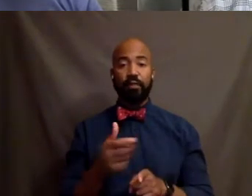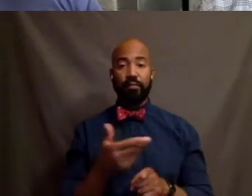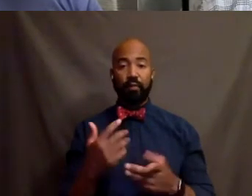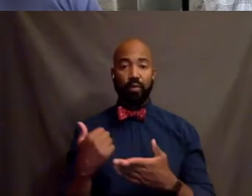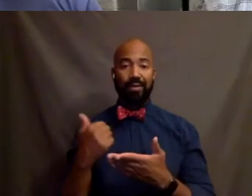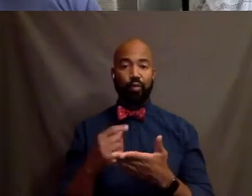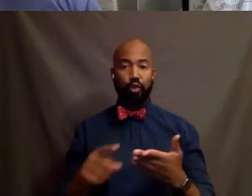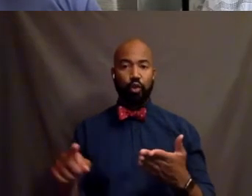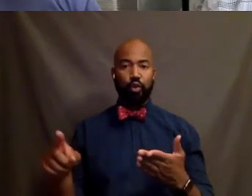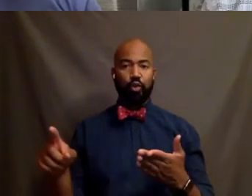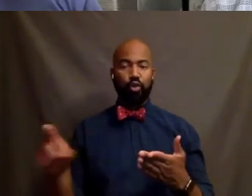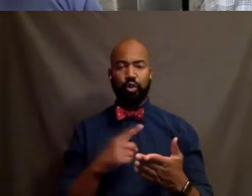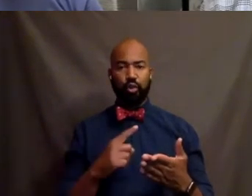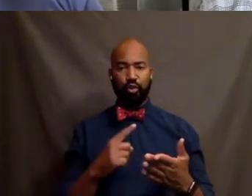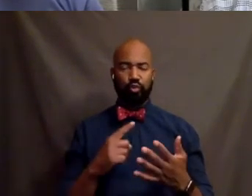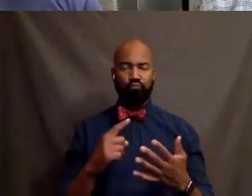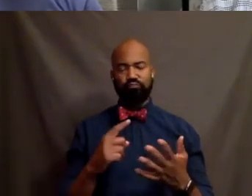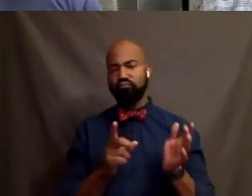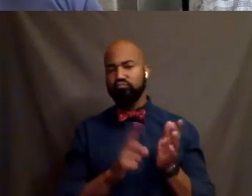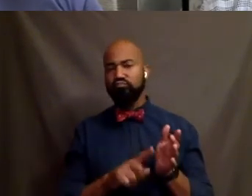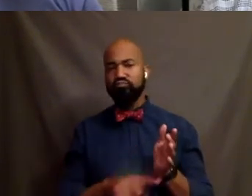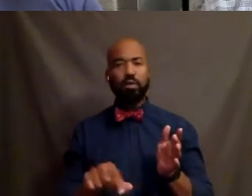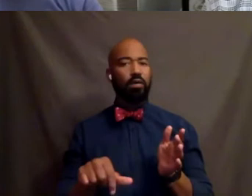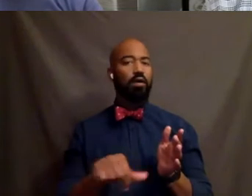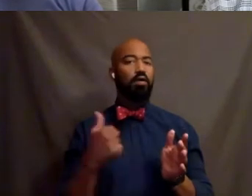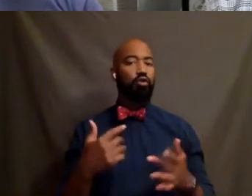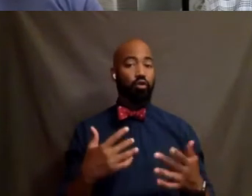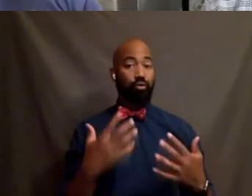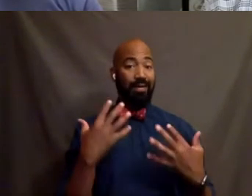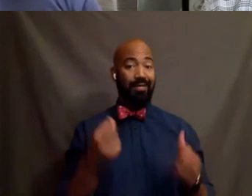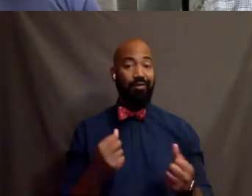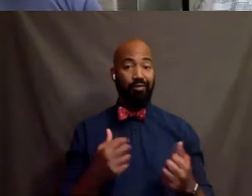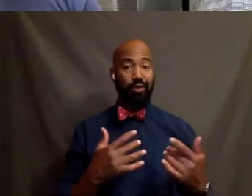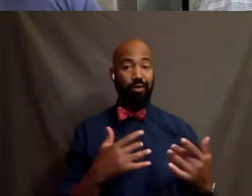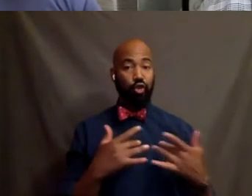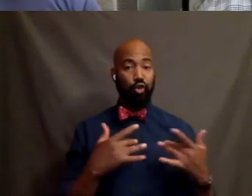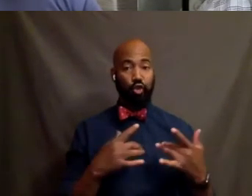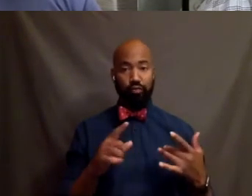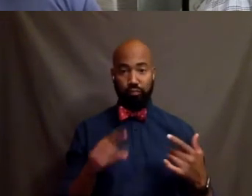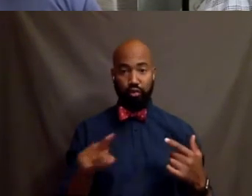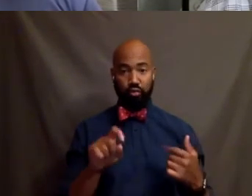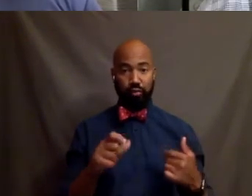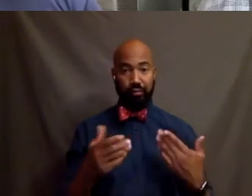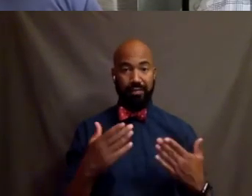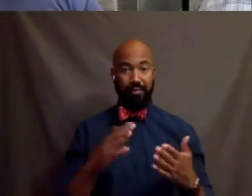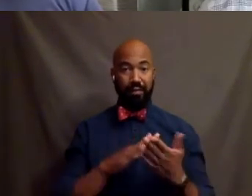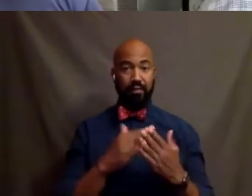other health potential, like other health concerns that you should be aware of as well. Great.